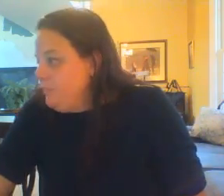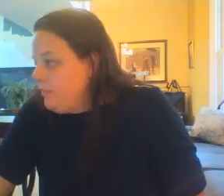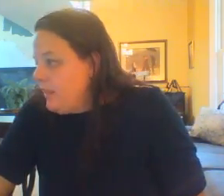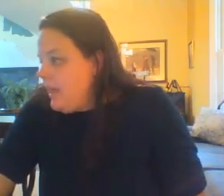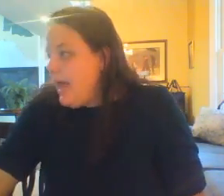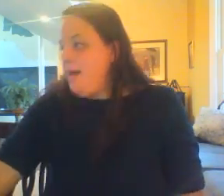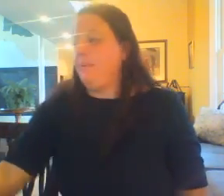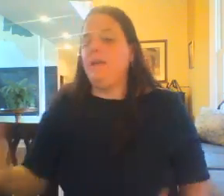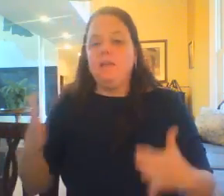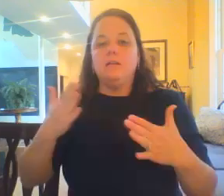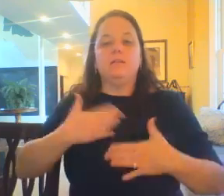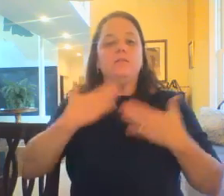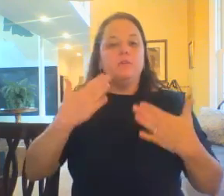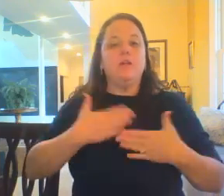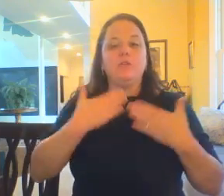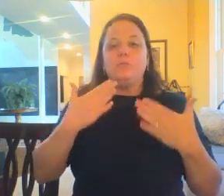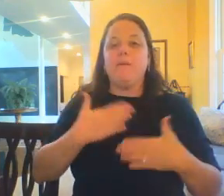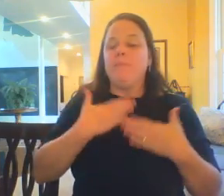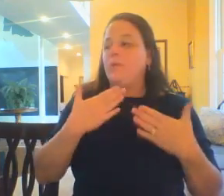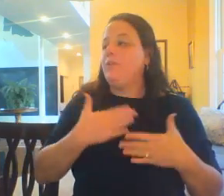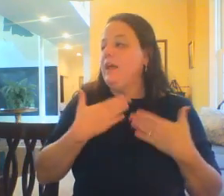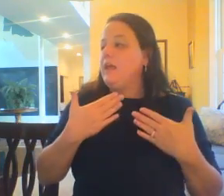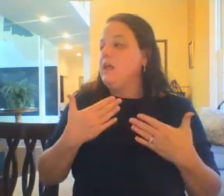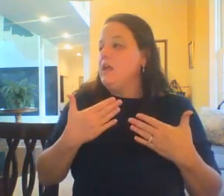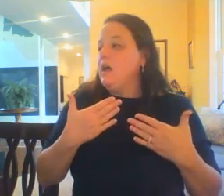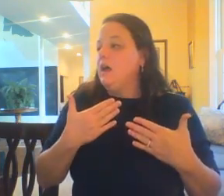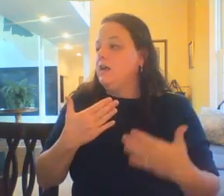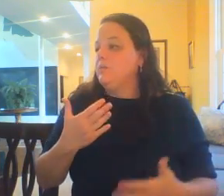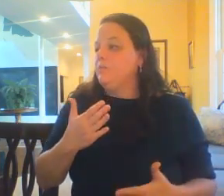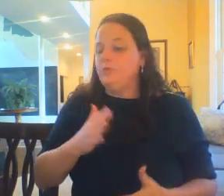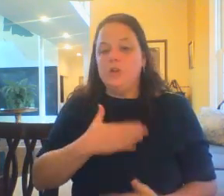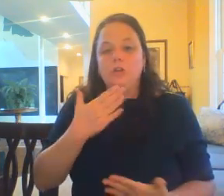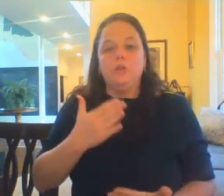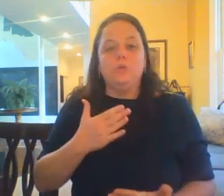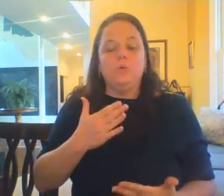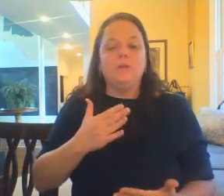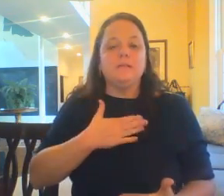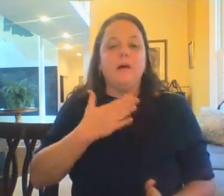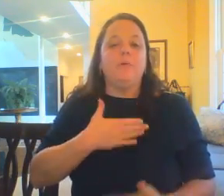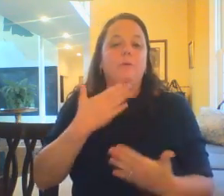happy you and ideas from happy birthday